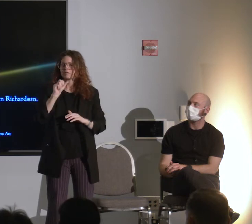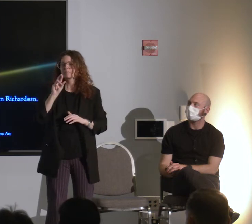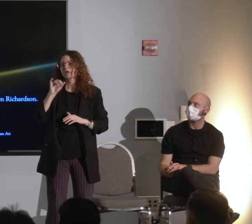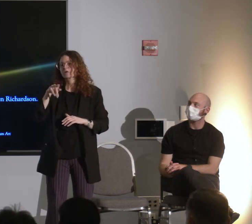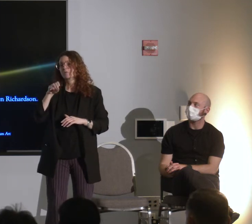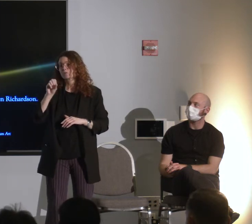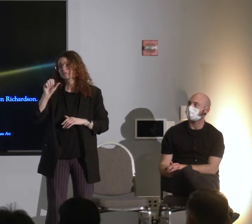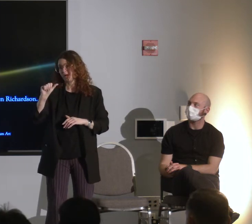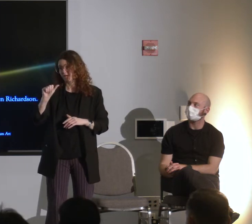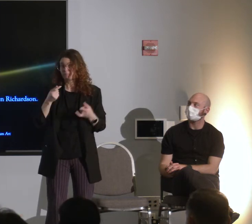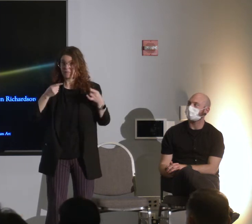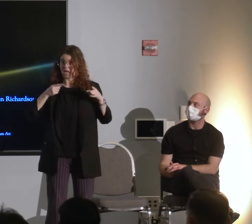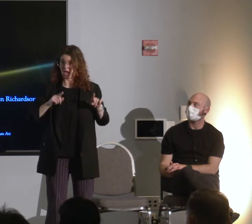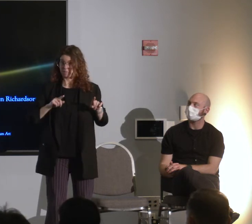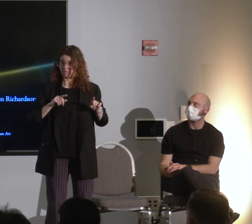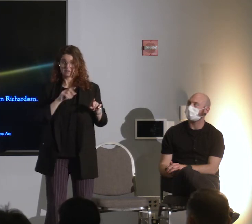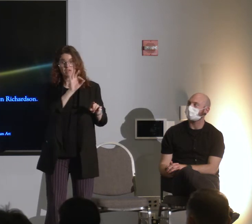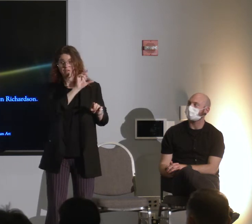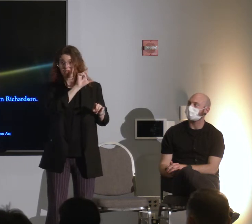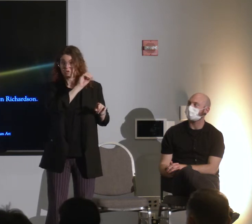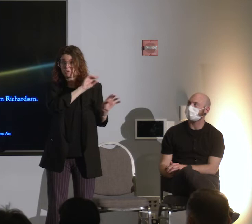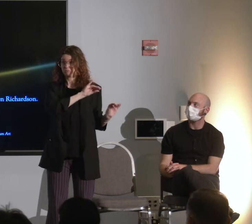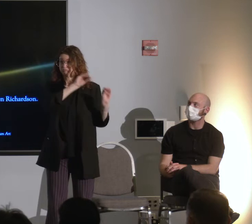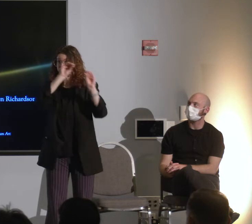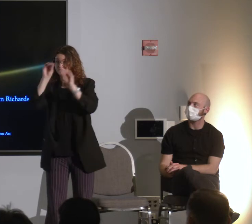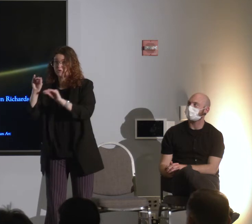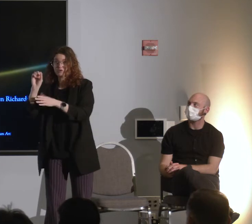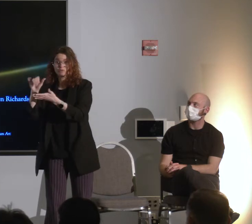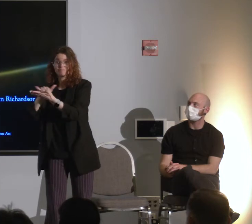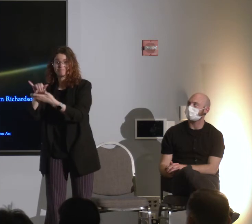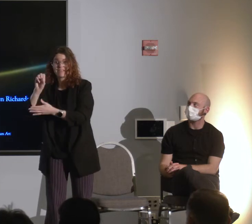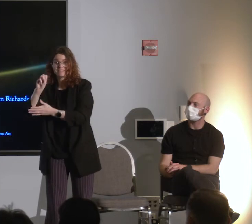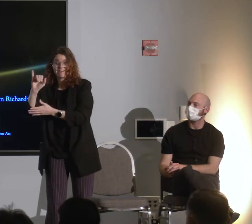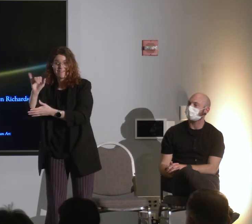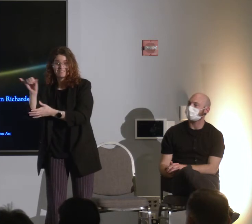By happenstance, Olmstead settled in the same Staten Island neighborhood that Richardson did.